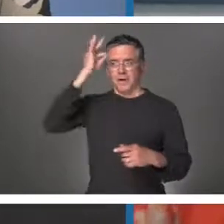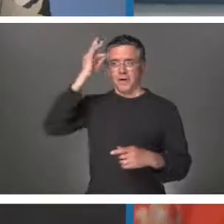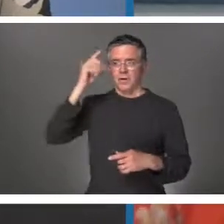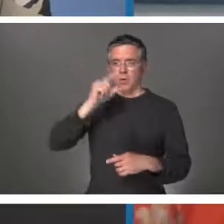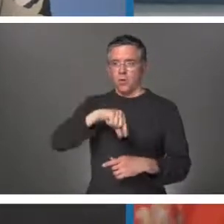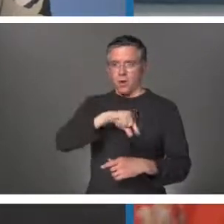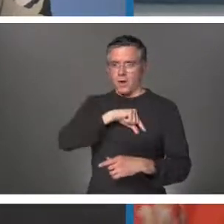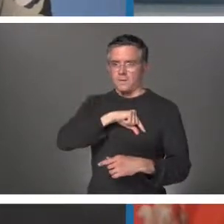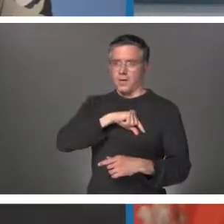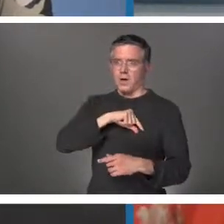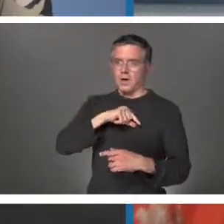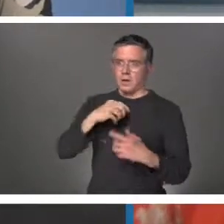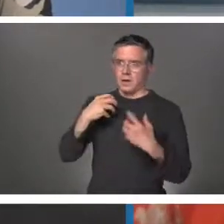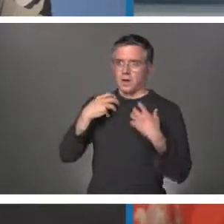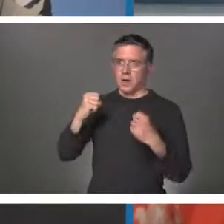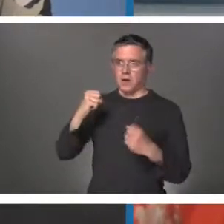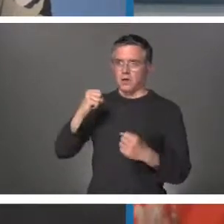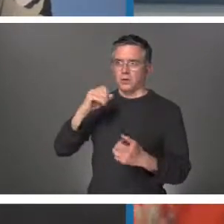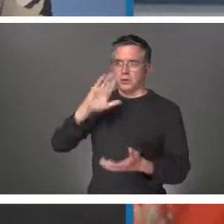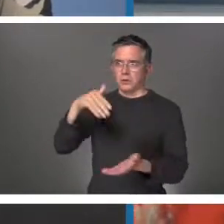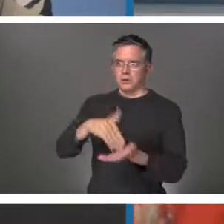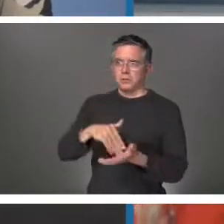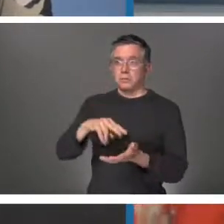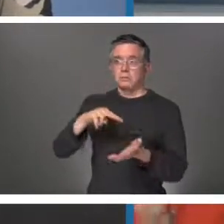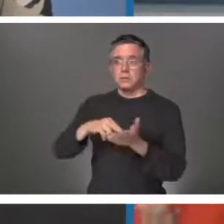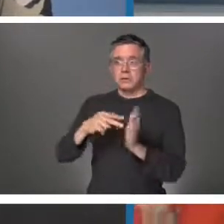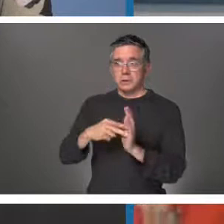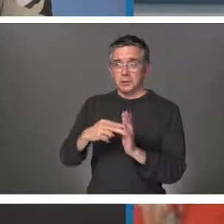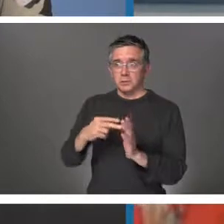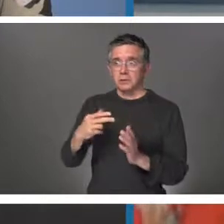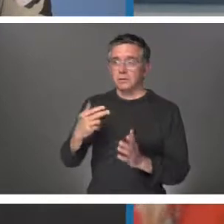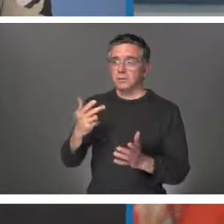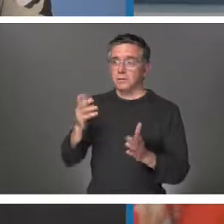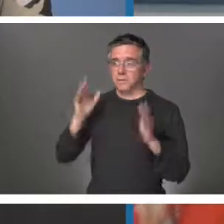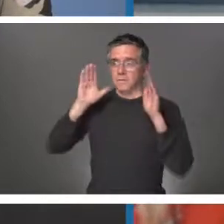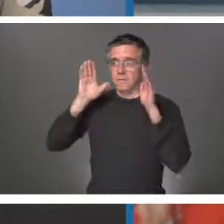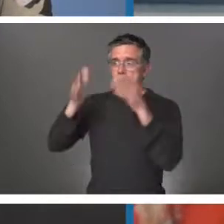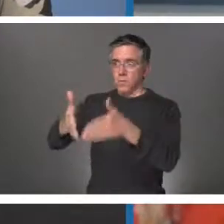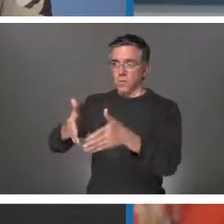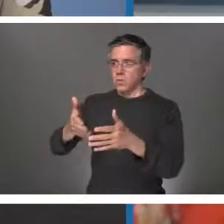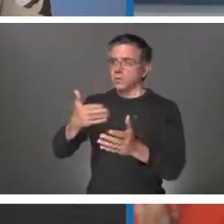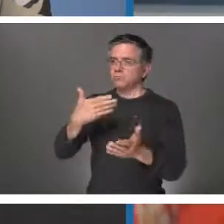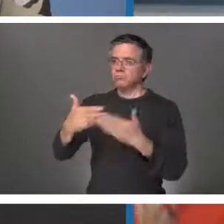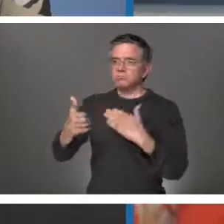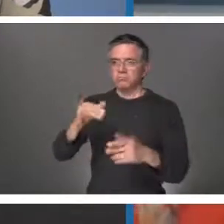on getting folks the healthcare that they need despite insurance status or income.